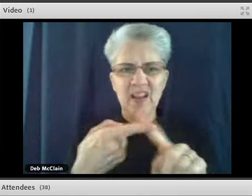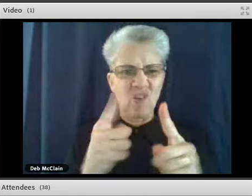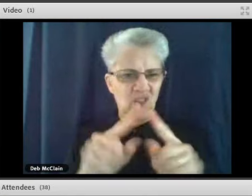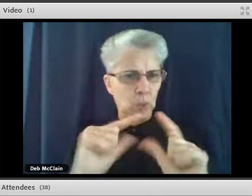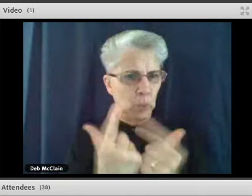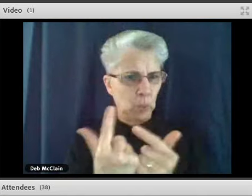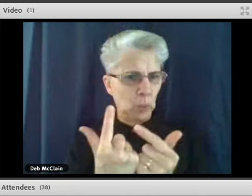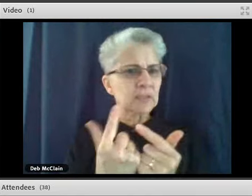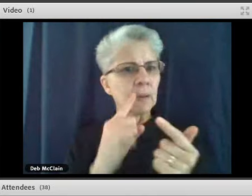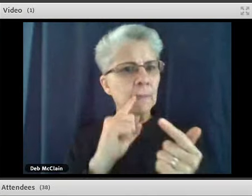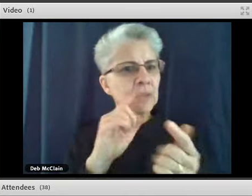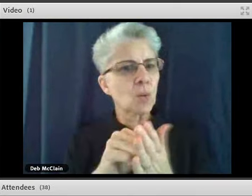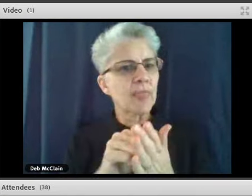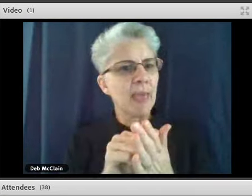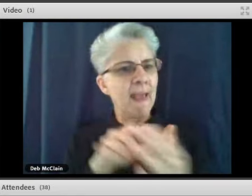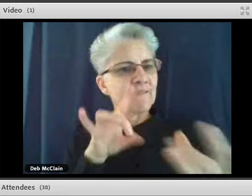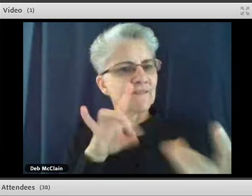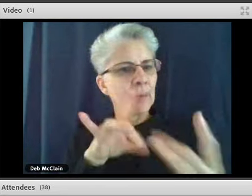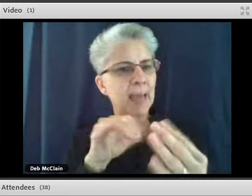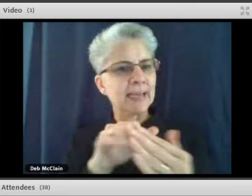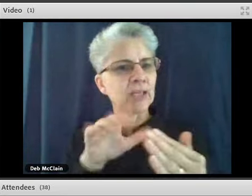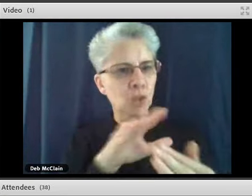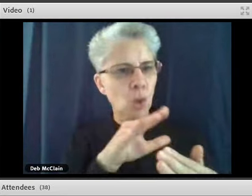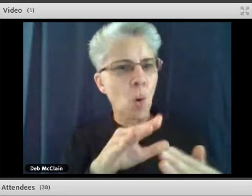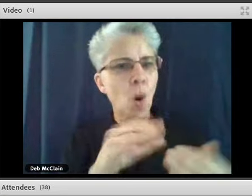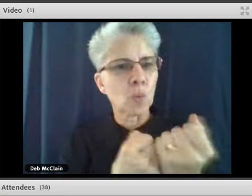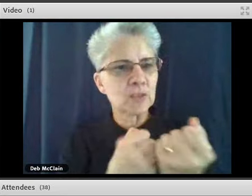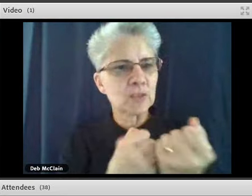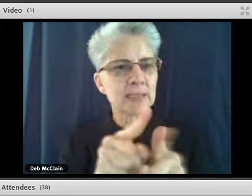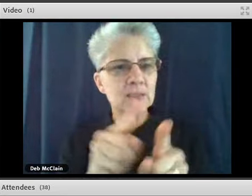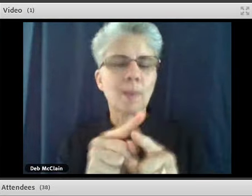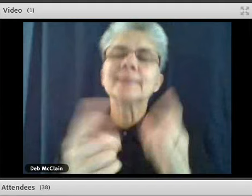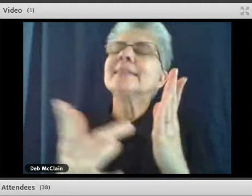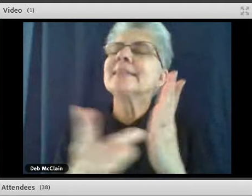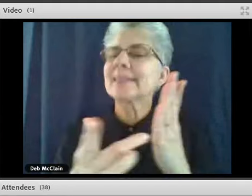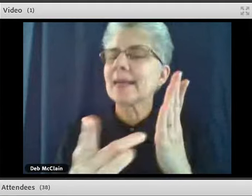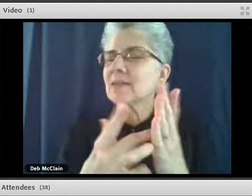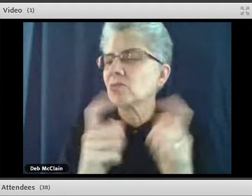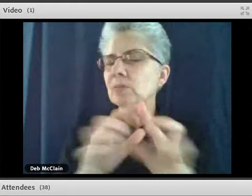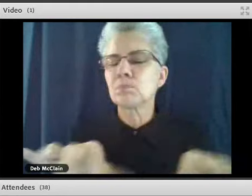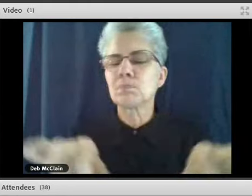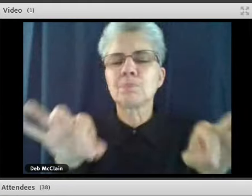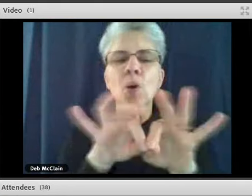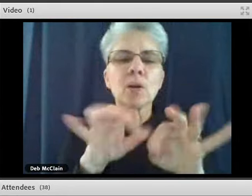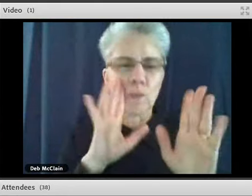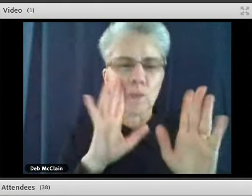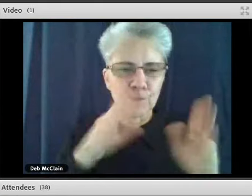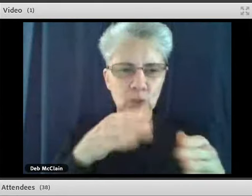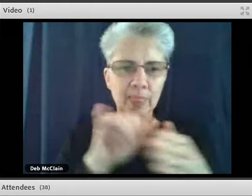and so that they have input into your resources, as well. Of course, technology is huge. We're going to spend a lot of time on that today.